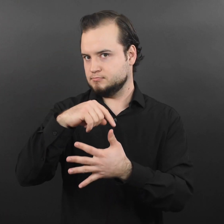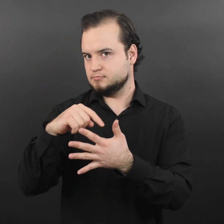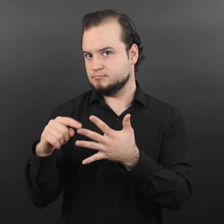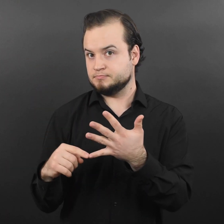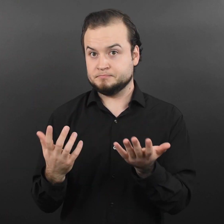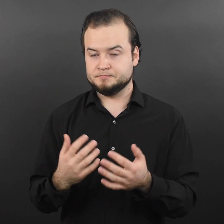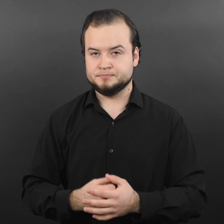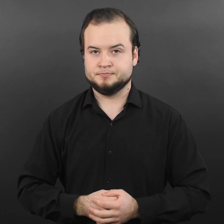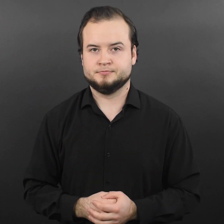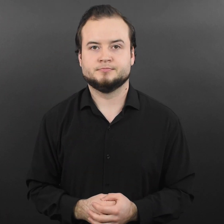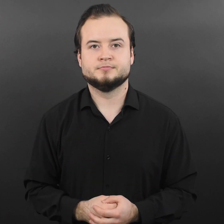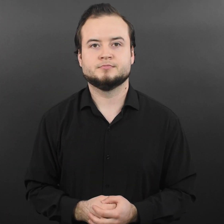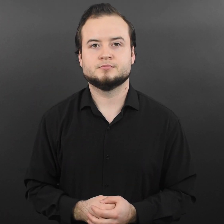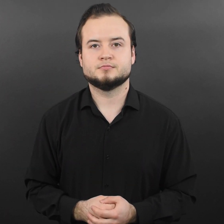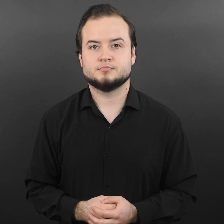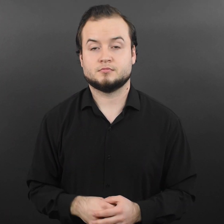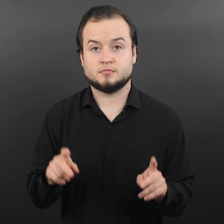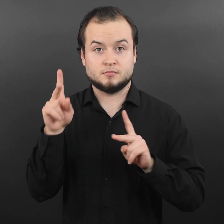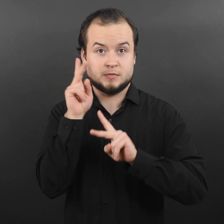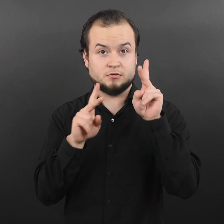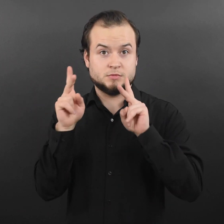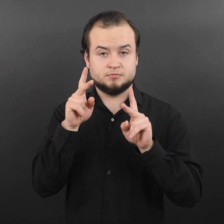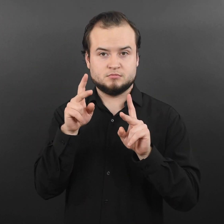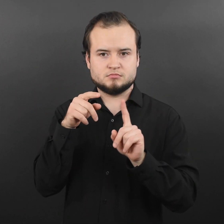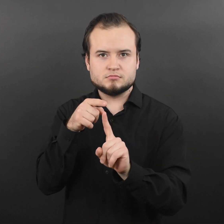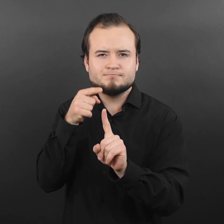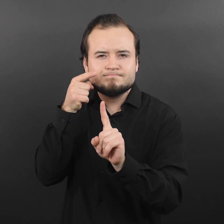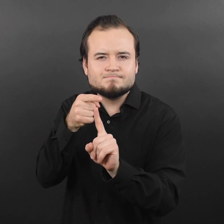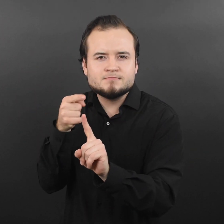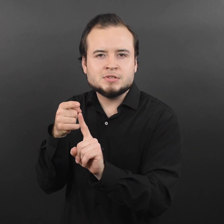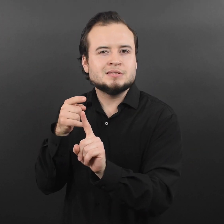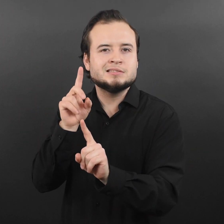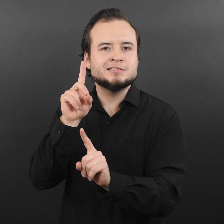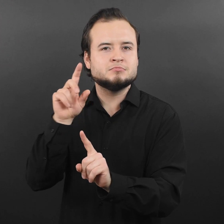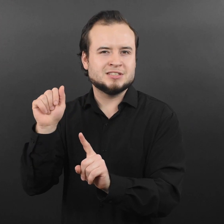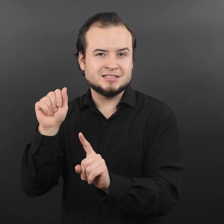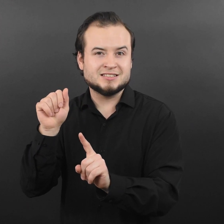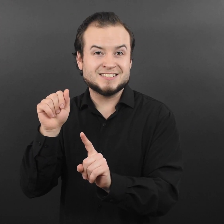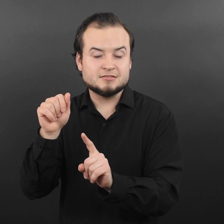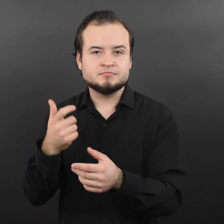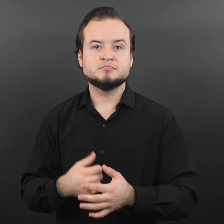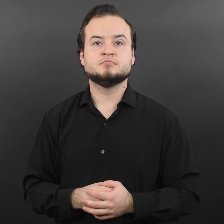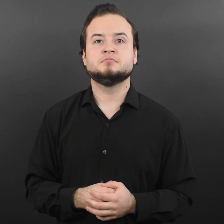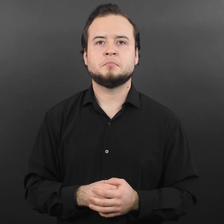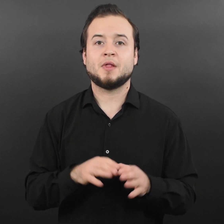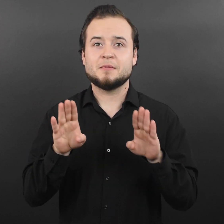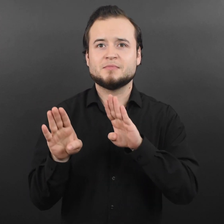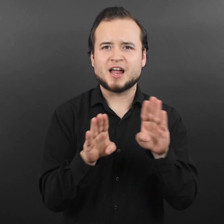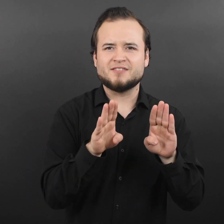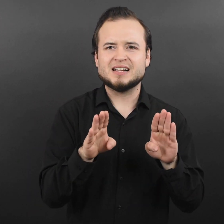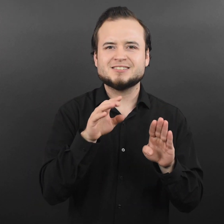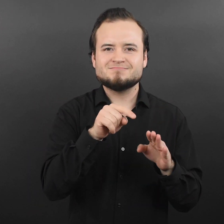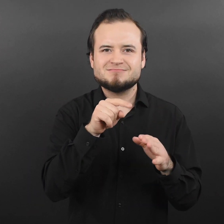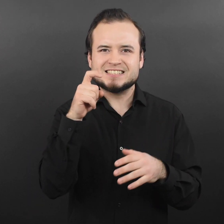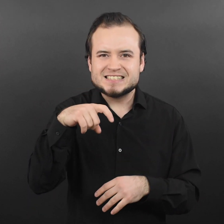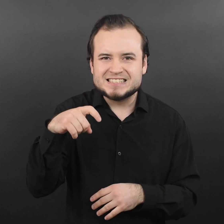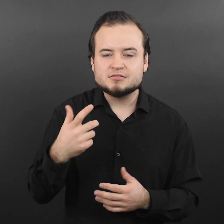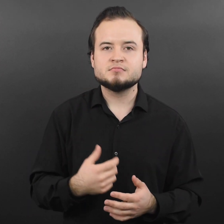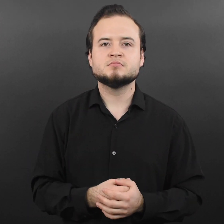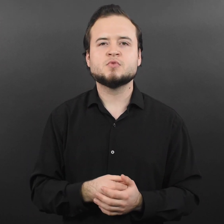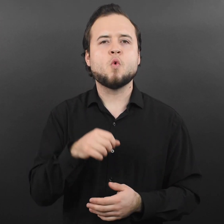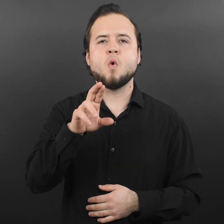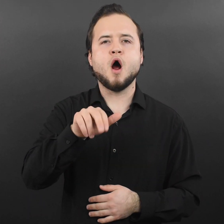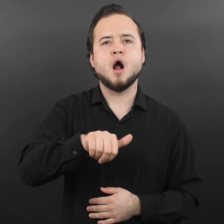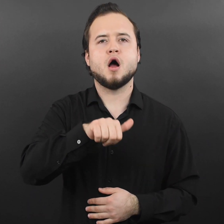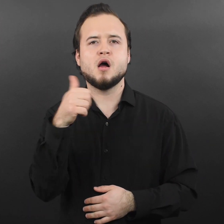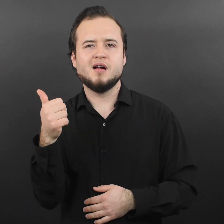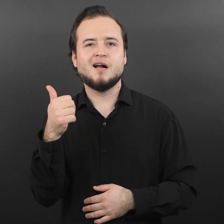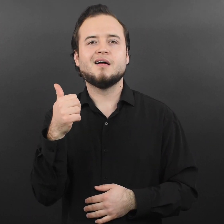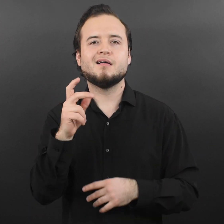• People who have certain disabilities, behavioral needs, or other health, mental health,